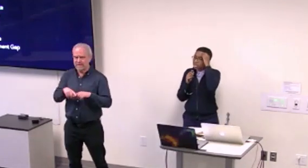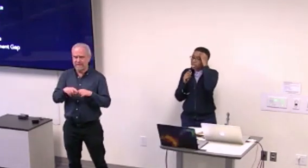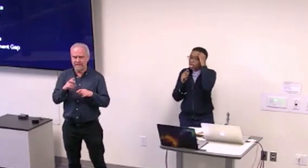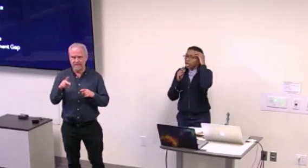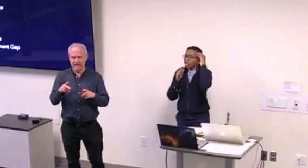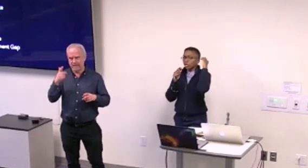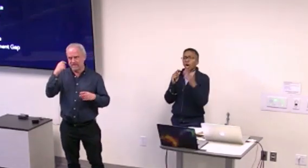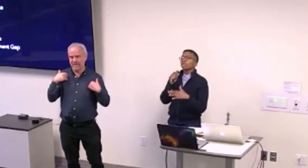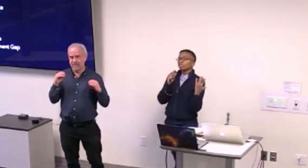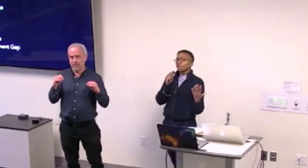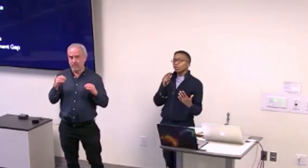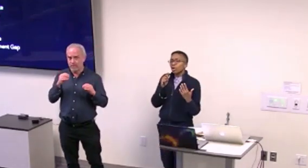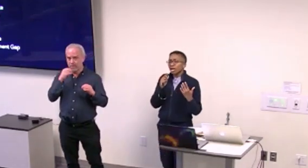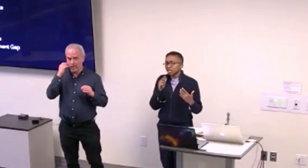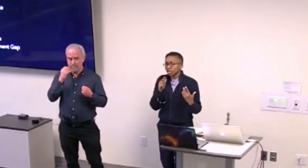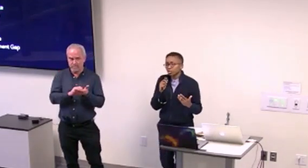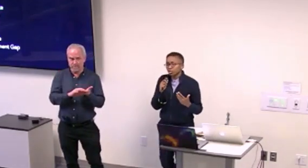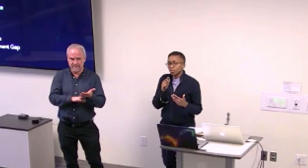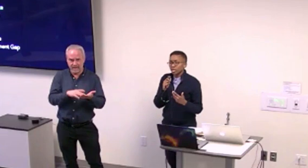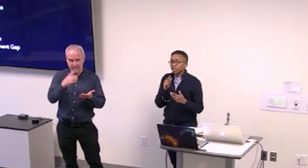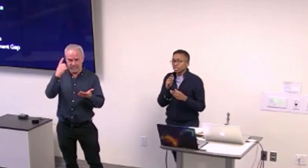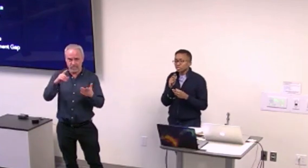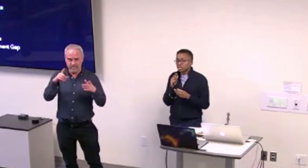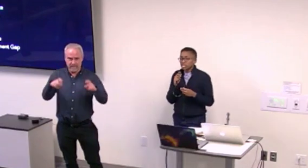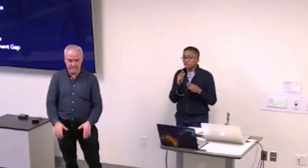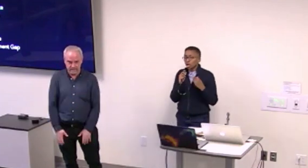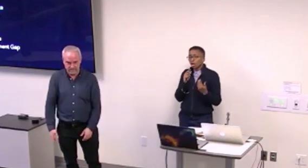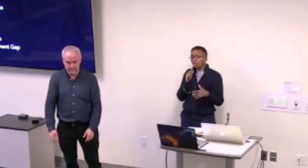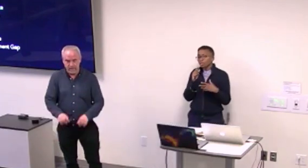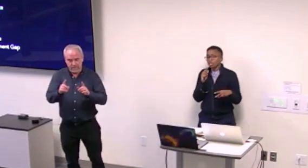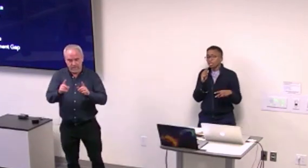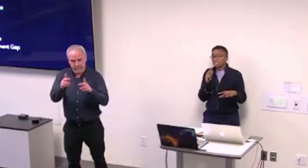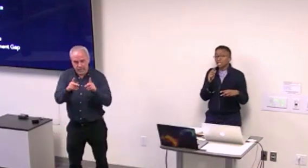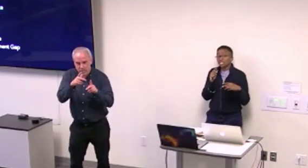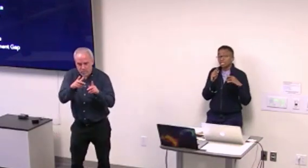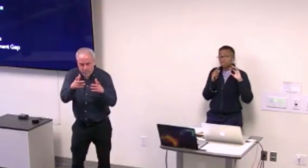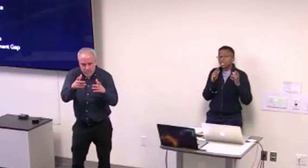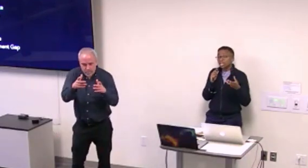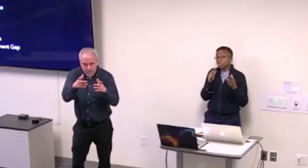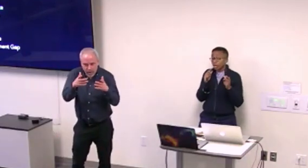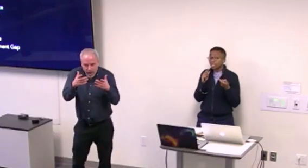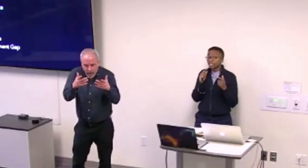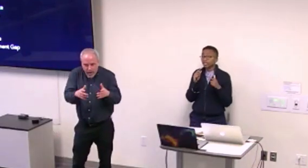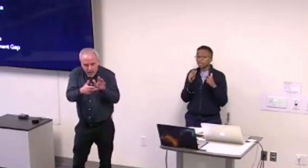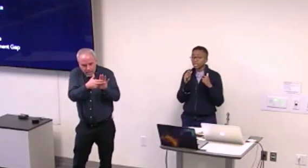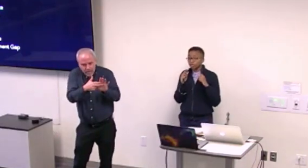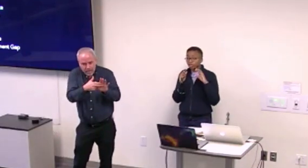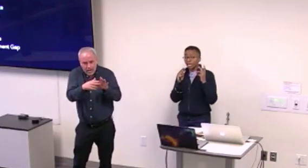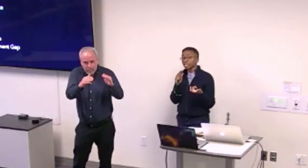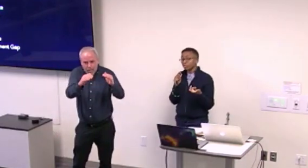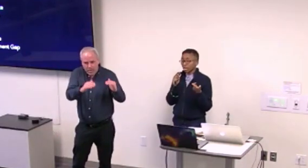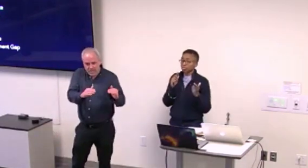So all the people who actually don't do well on those things. Are already marginalized. And most tests are quite literally created by the people